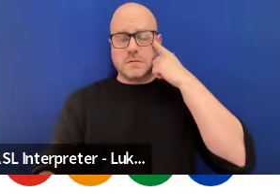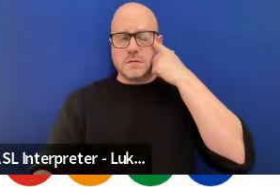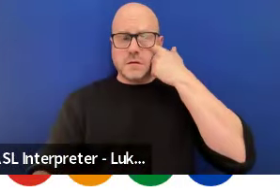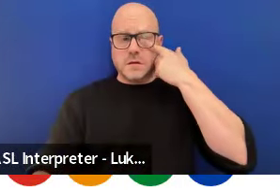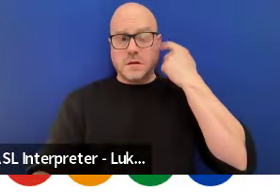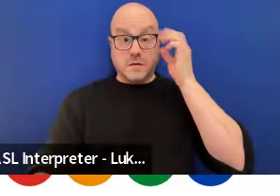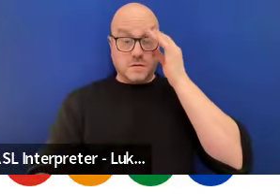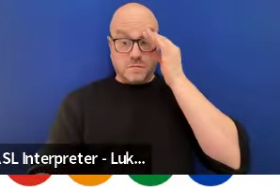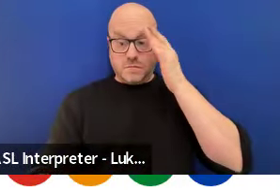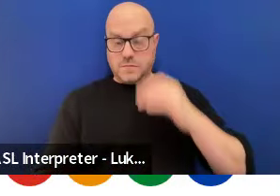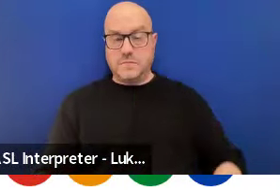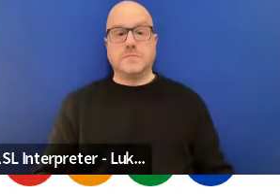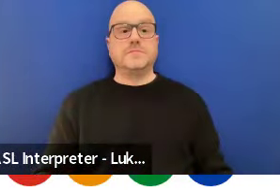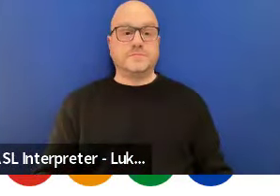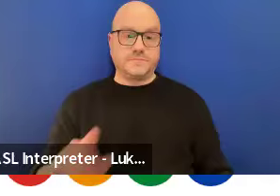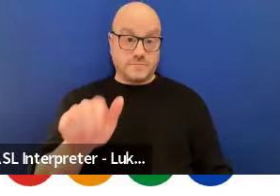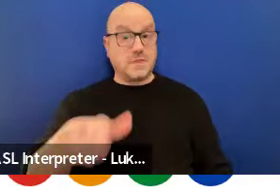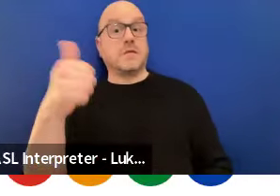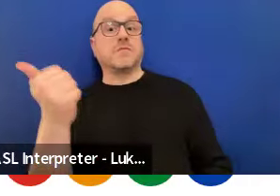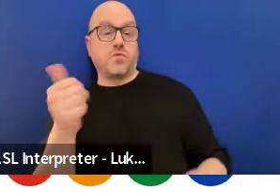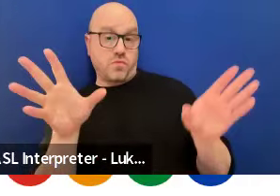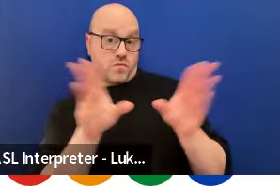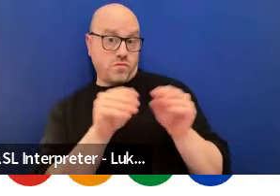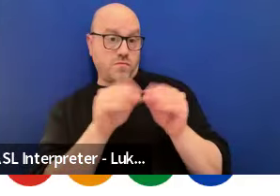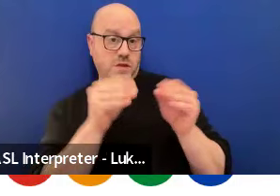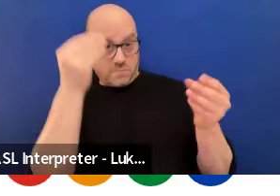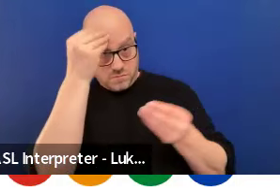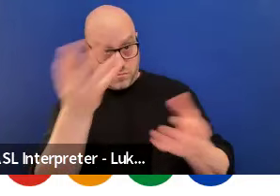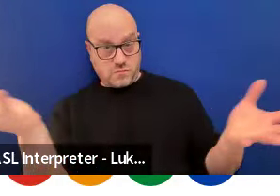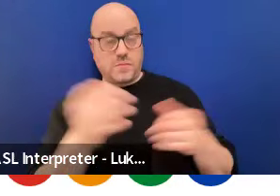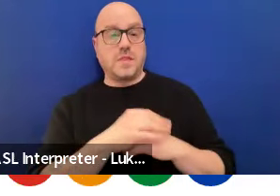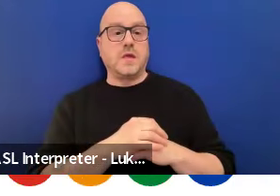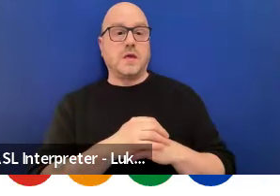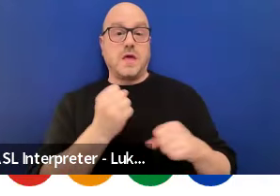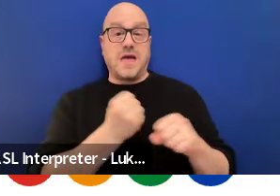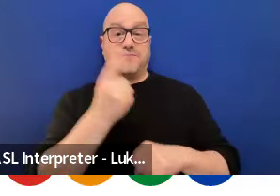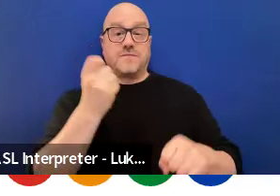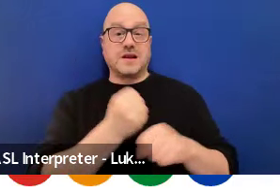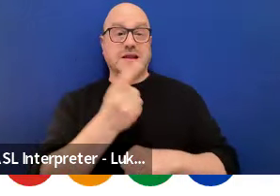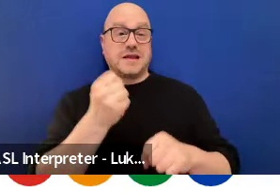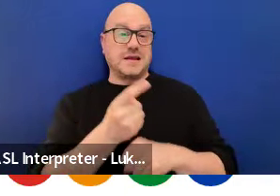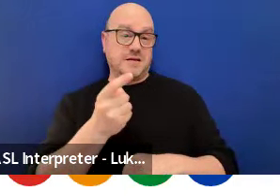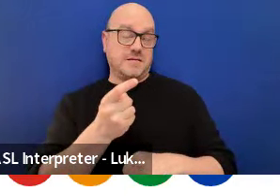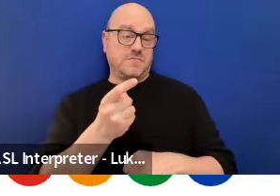NEXT SLIDE.